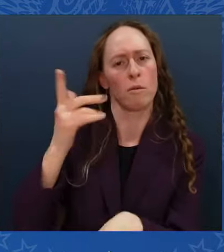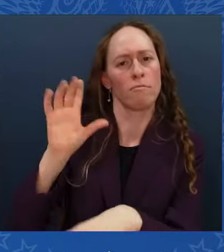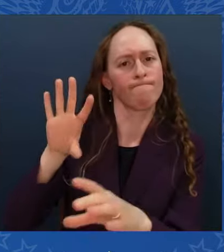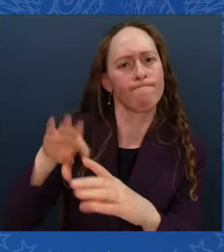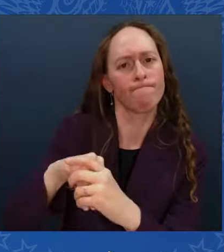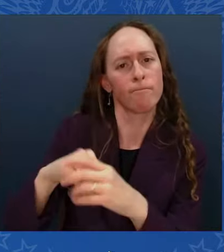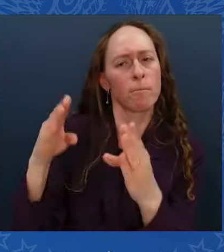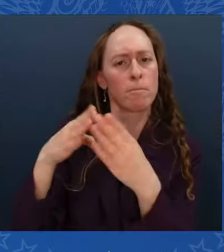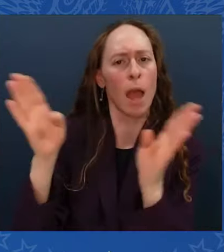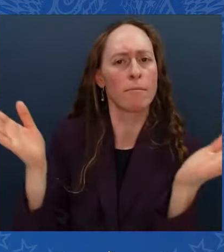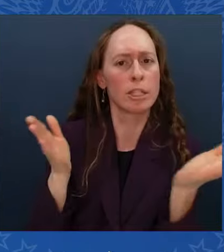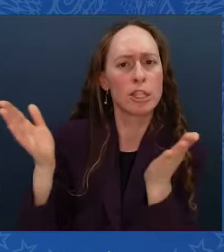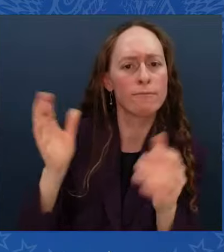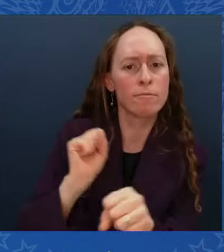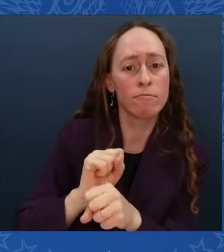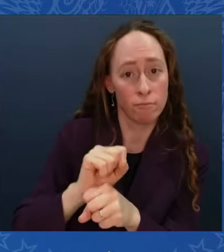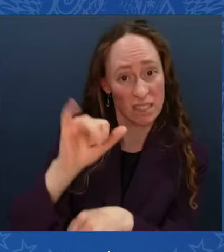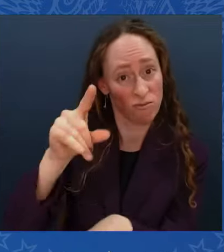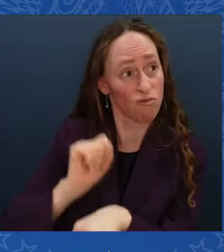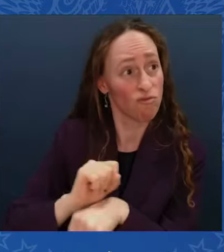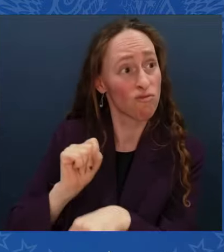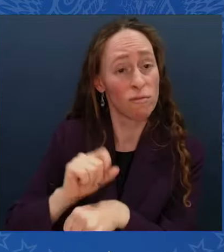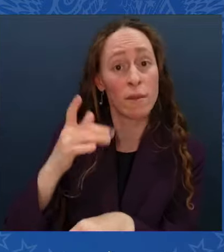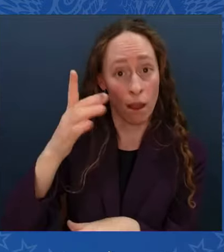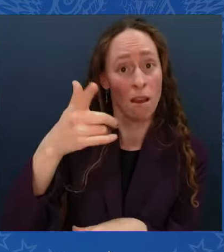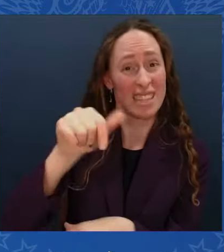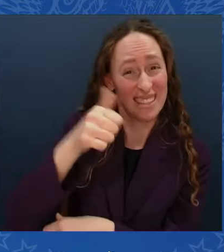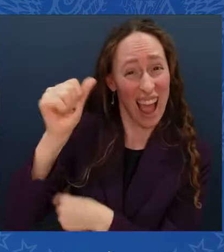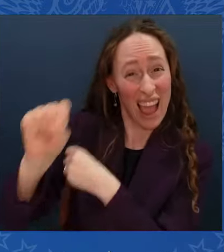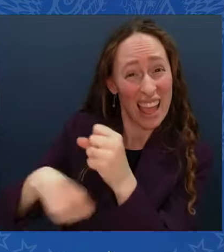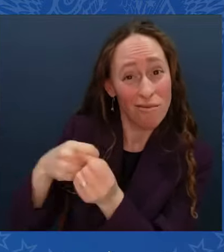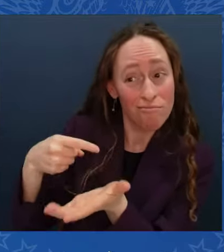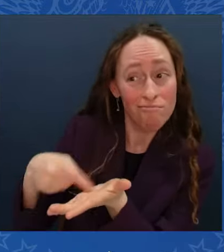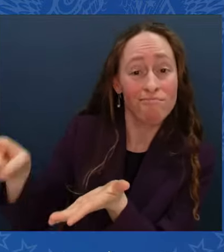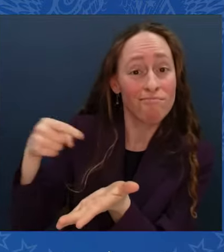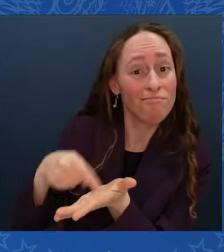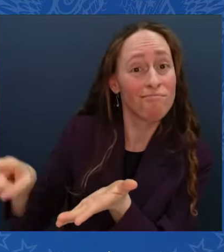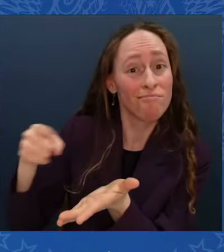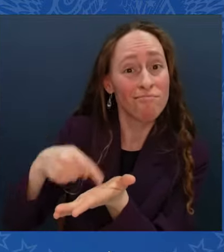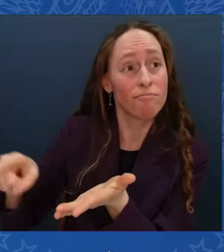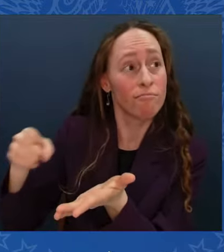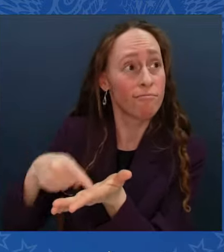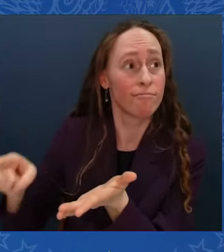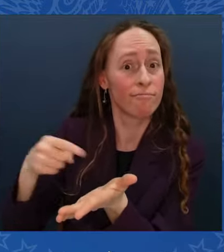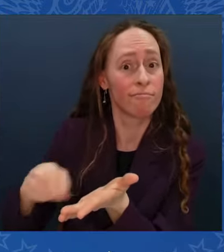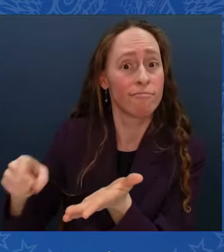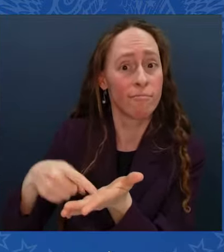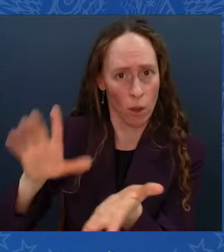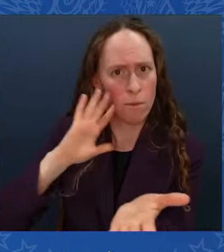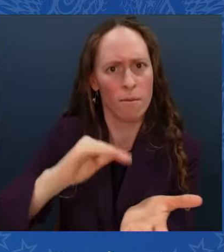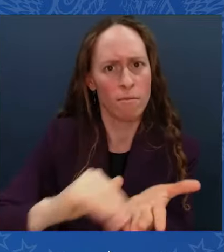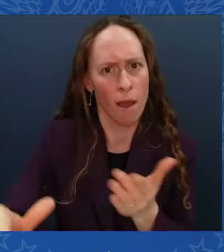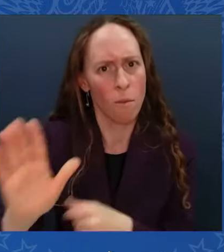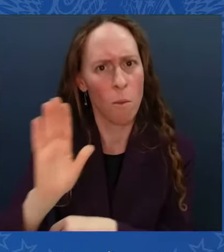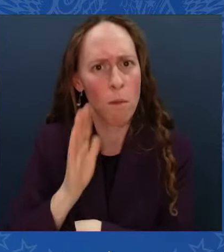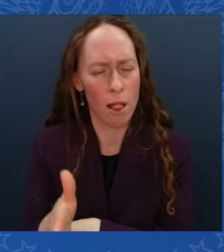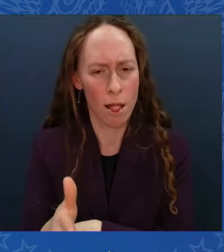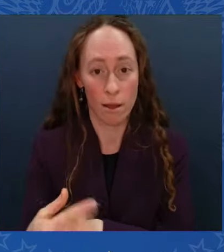and the 10 years of public service at the same time. When I took office, there were 7,000 public servants who had taken advantage of this program